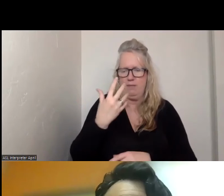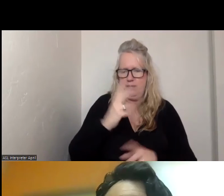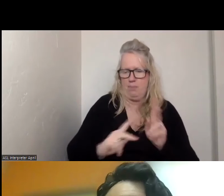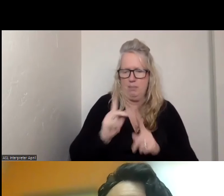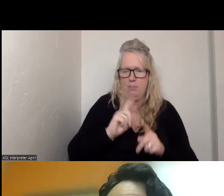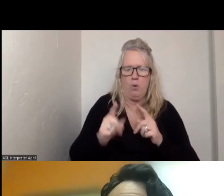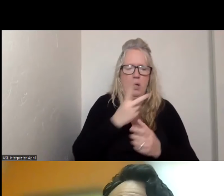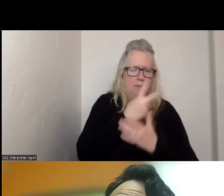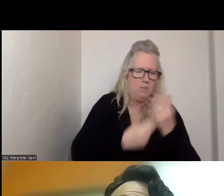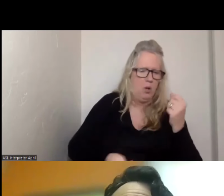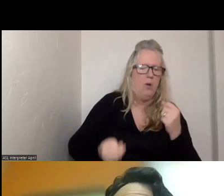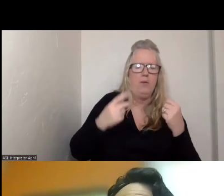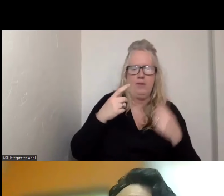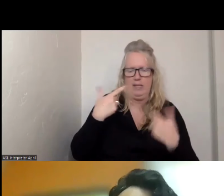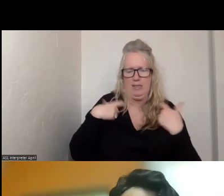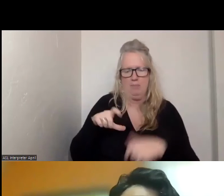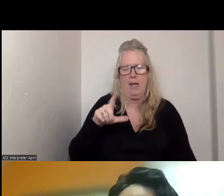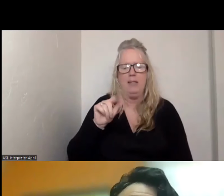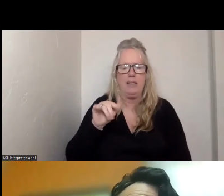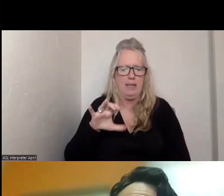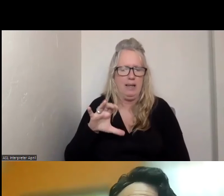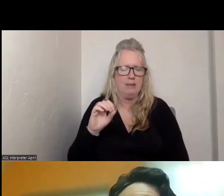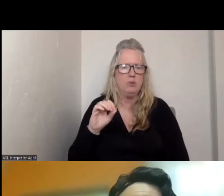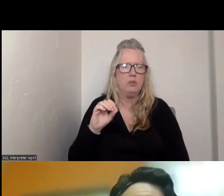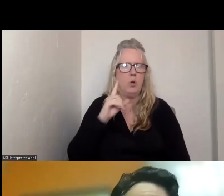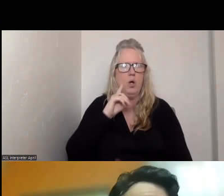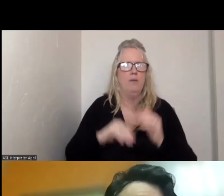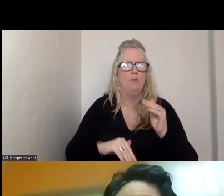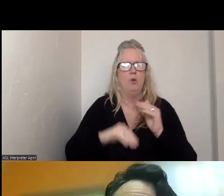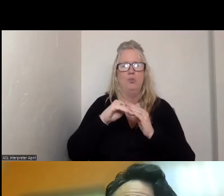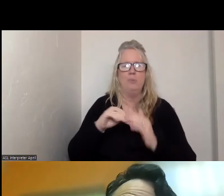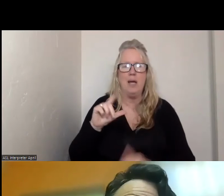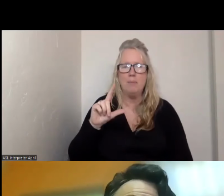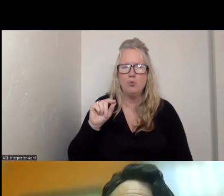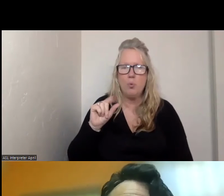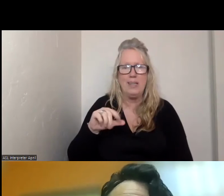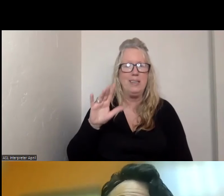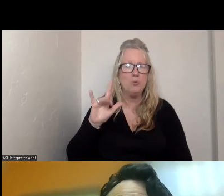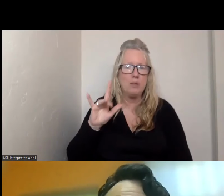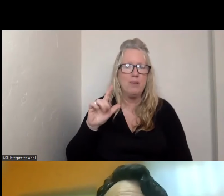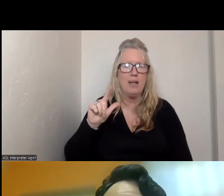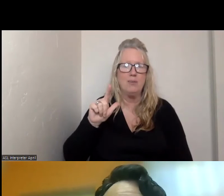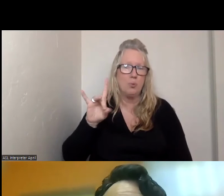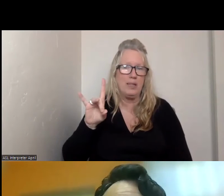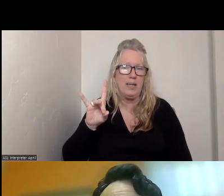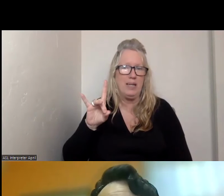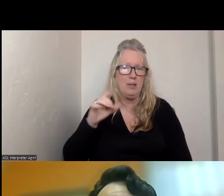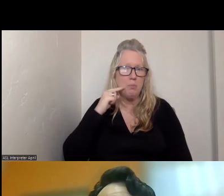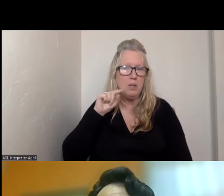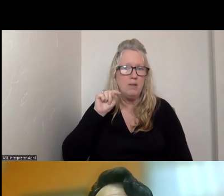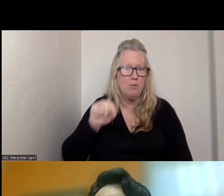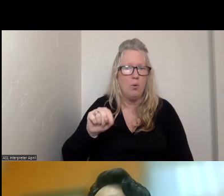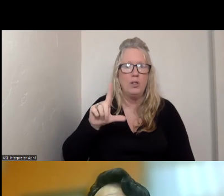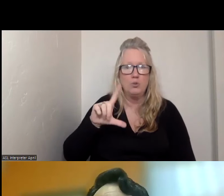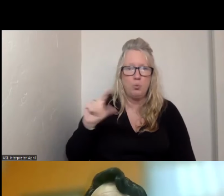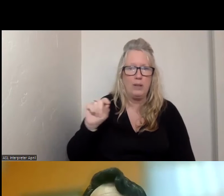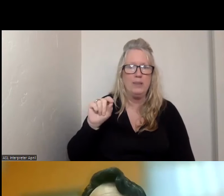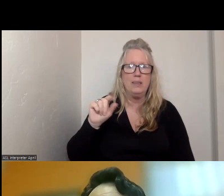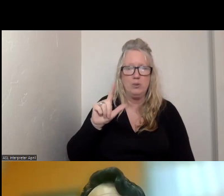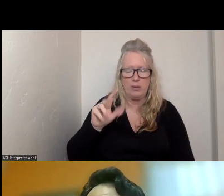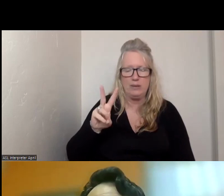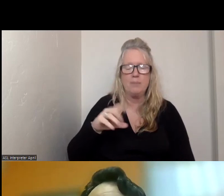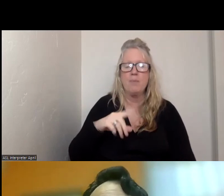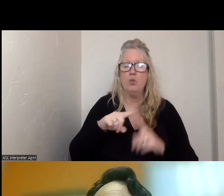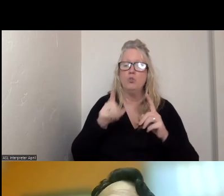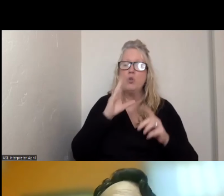OR LATINO AND THAT IS UP TO 25% SO THE IMPORTANCE OF BILINGUAL